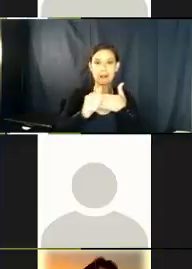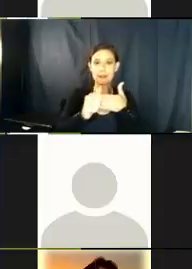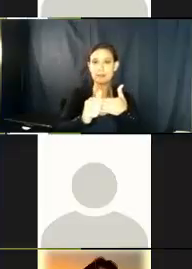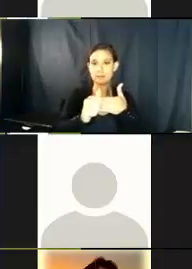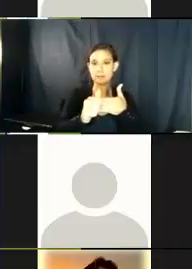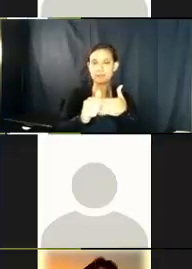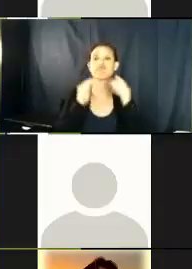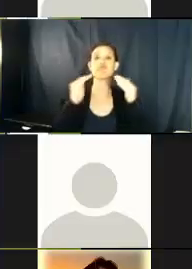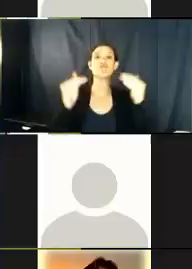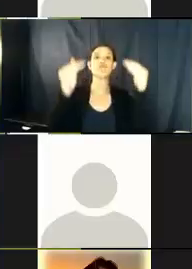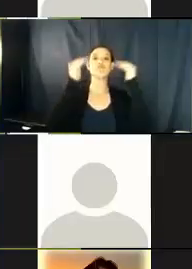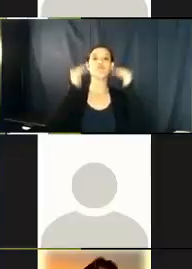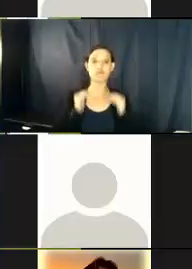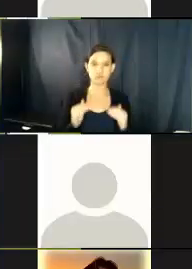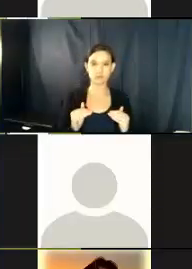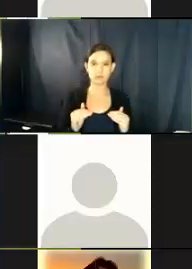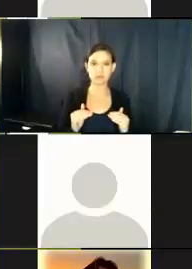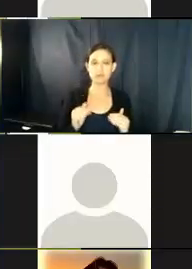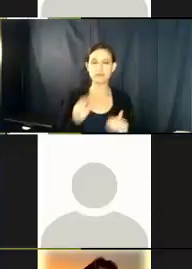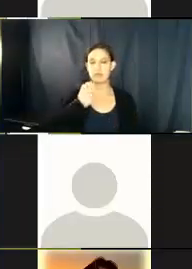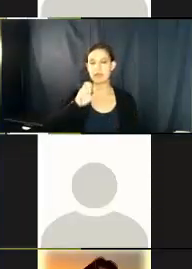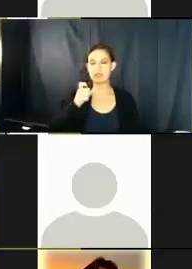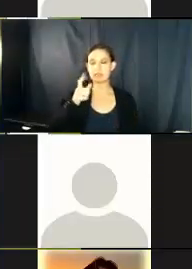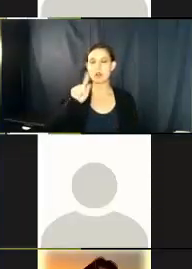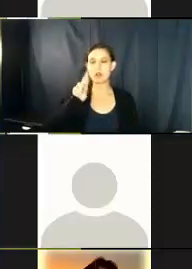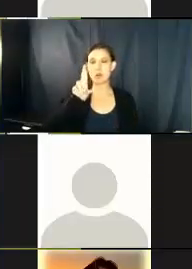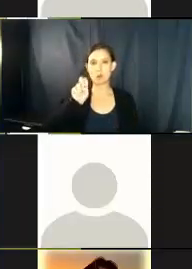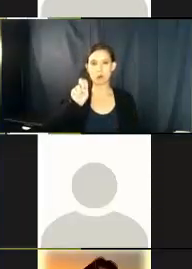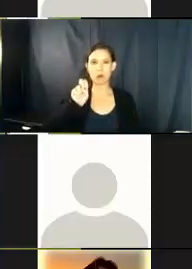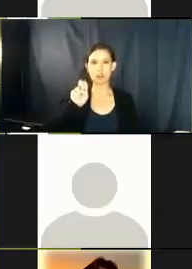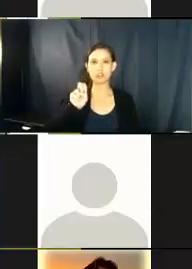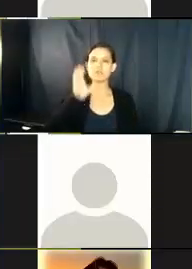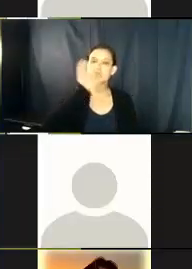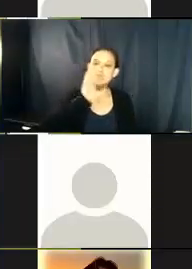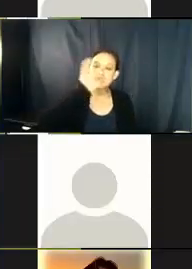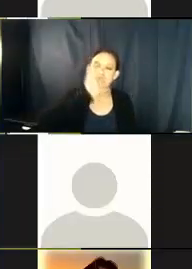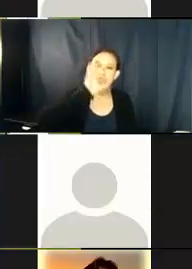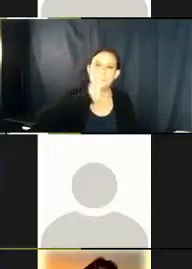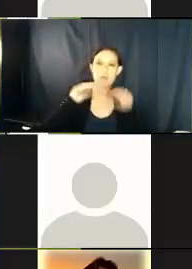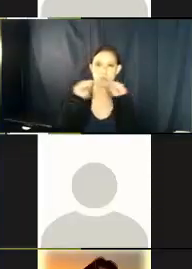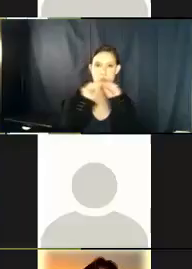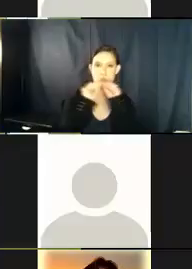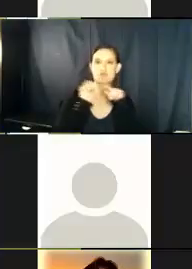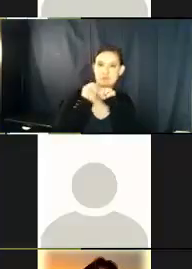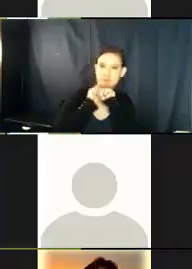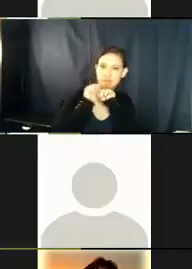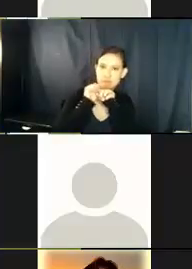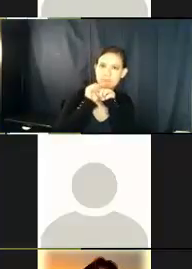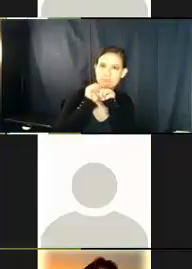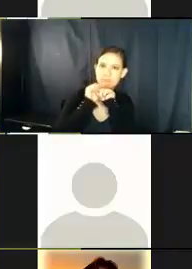And then we have some more exploration for them to do and some more practice for them to do.